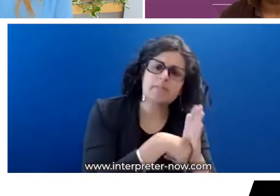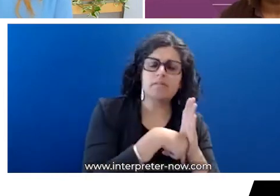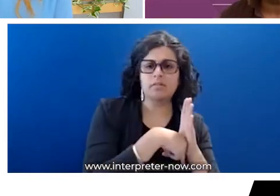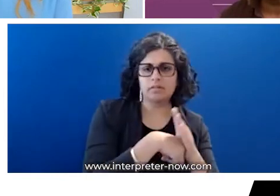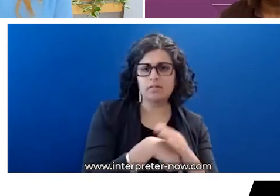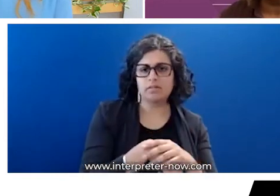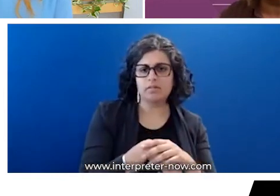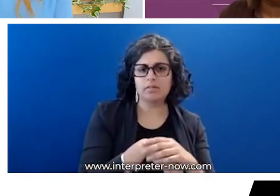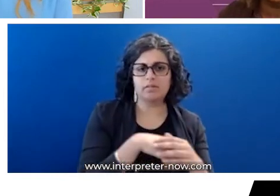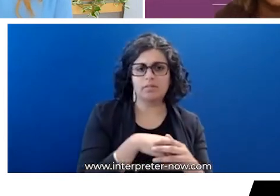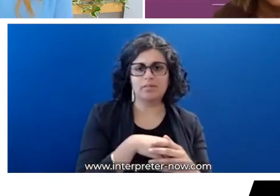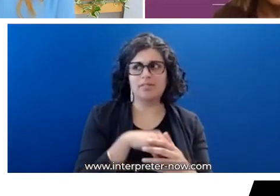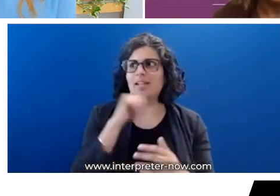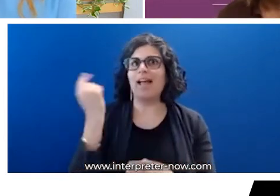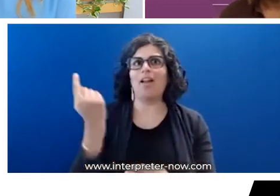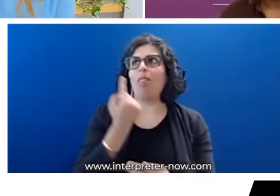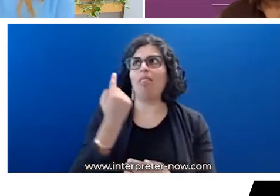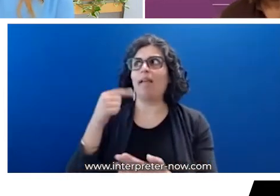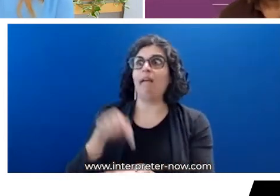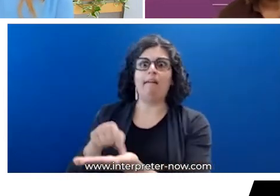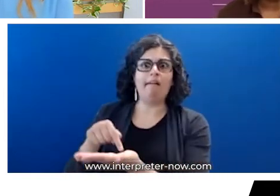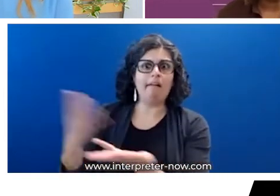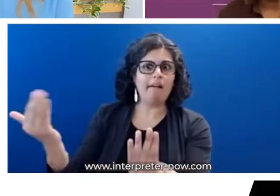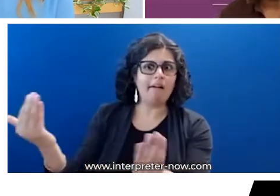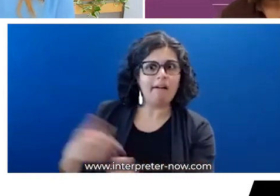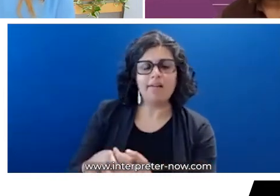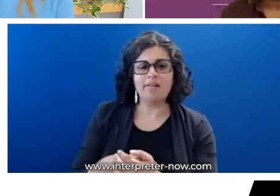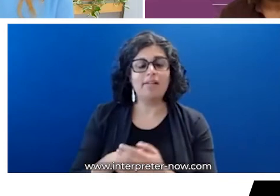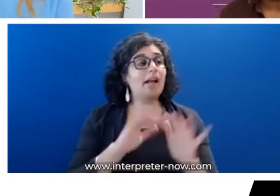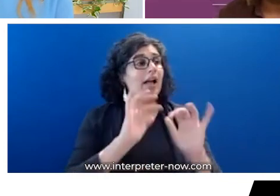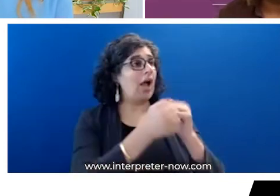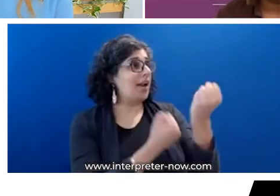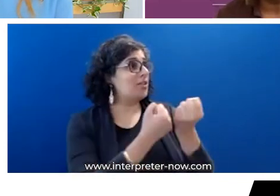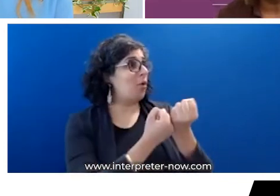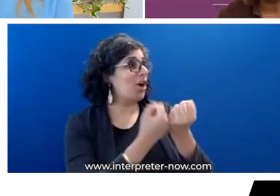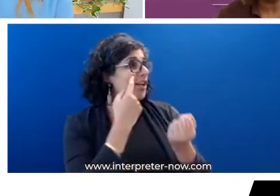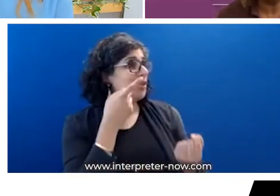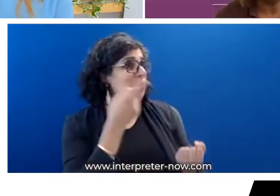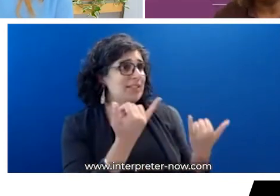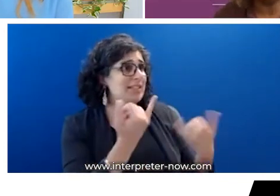you know, "Here's the deadline." Right? "How can I support you today? What does support look like for you today?" "How was your family?"